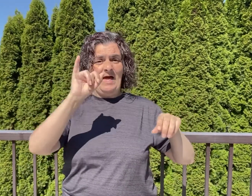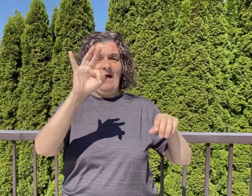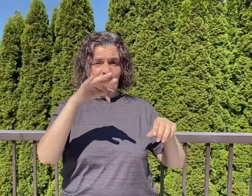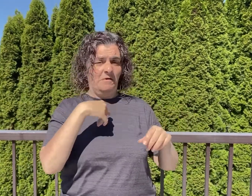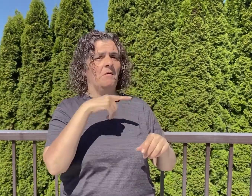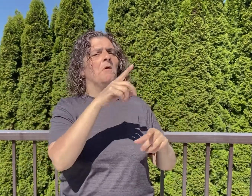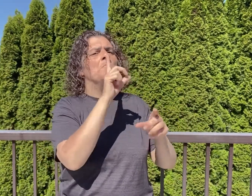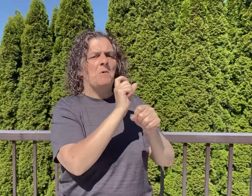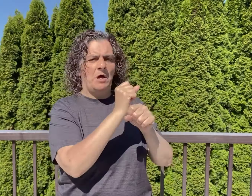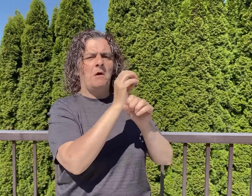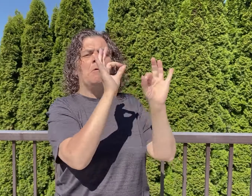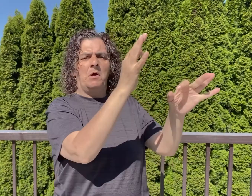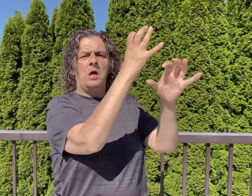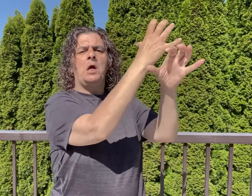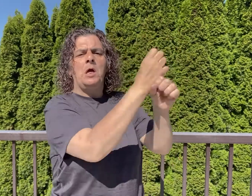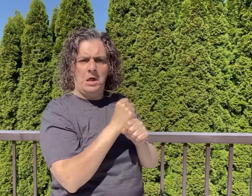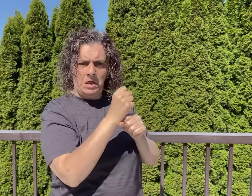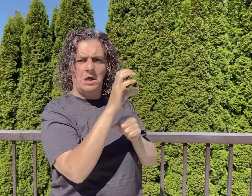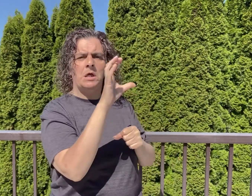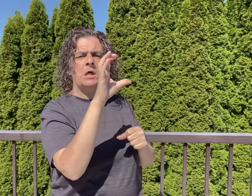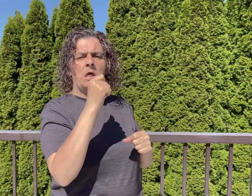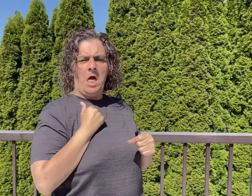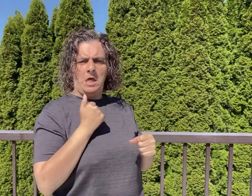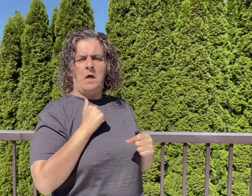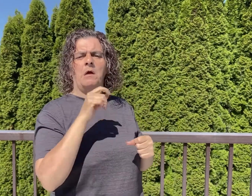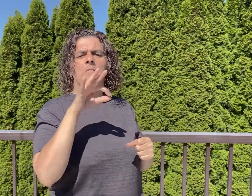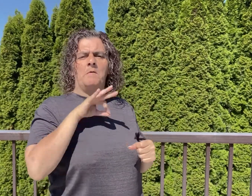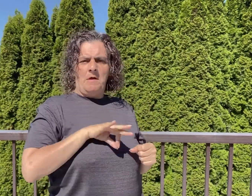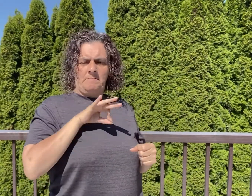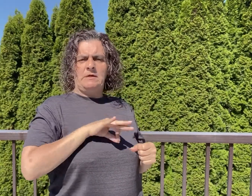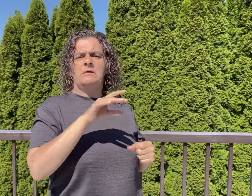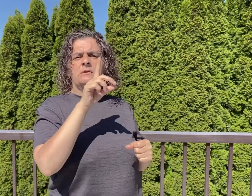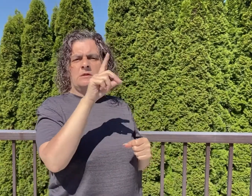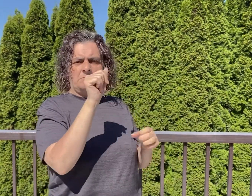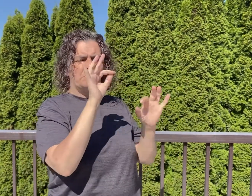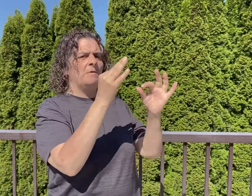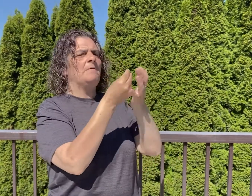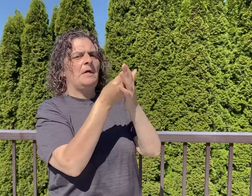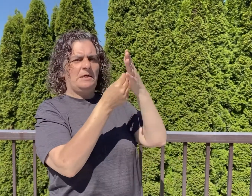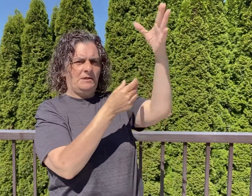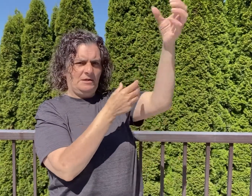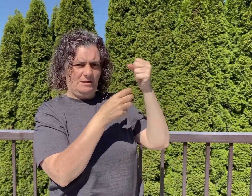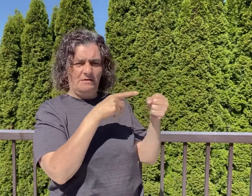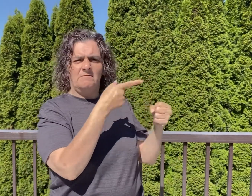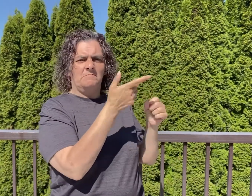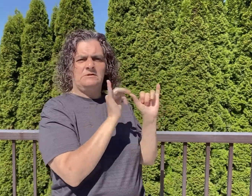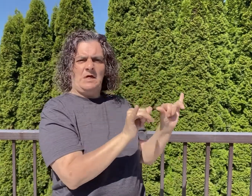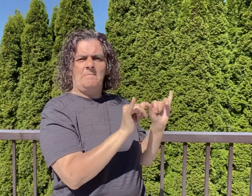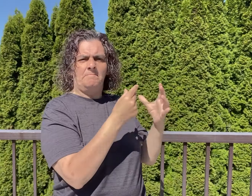if they get Canada Disability Benefits, their PWD income